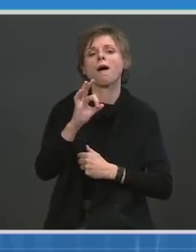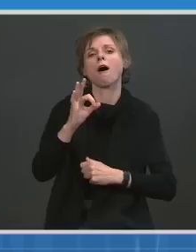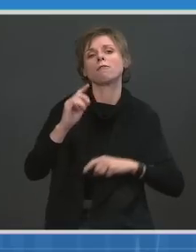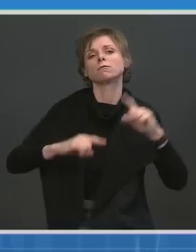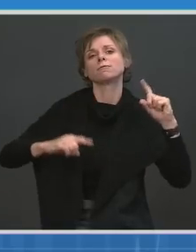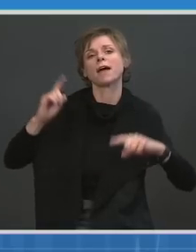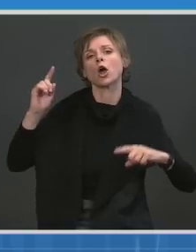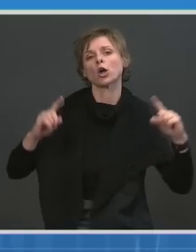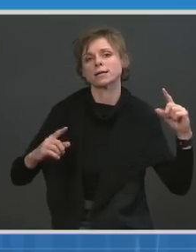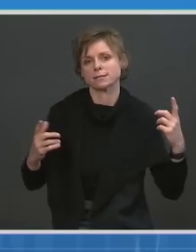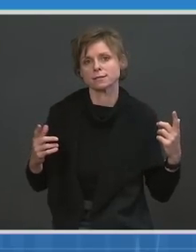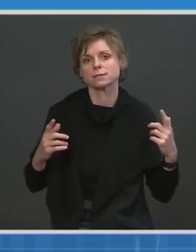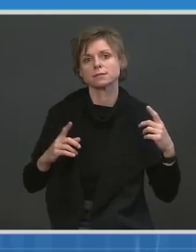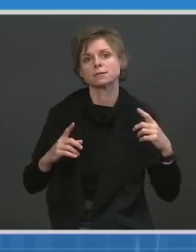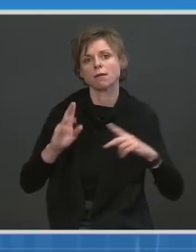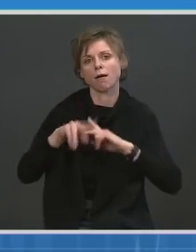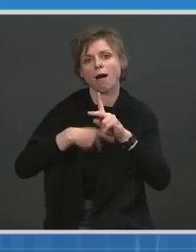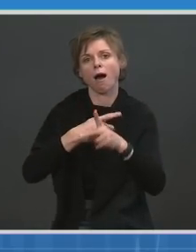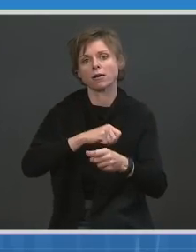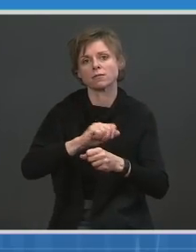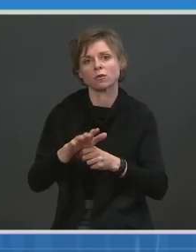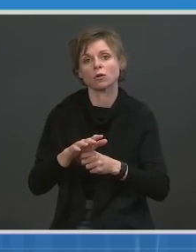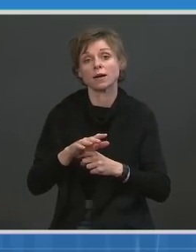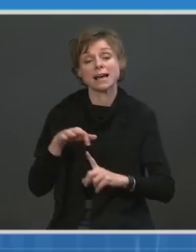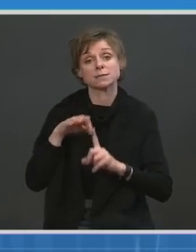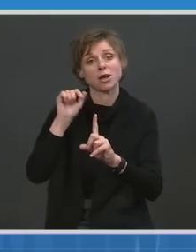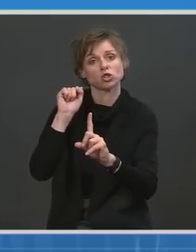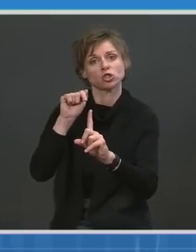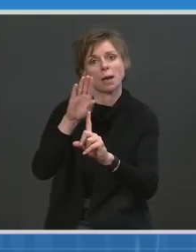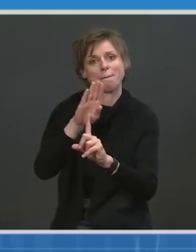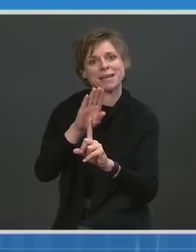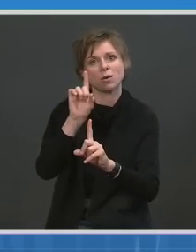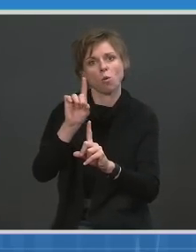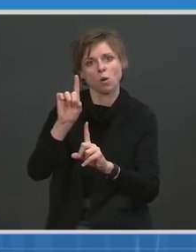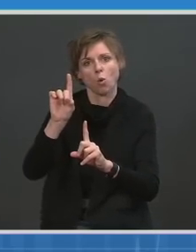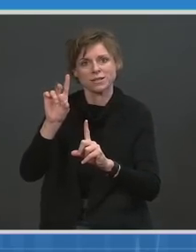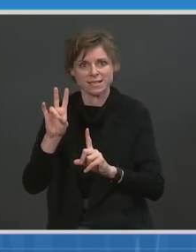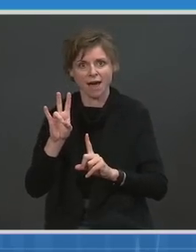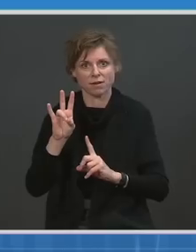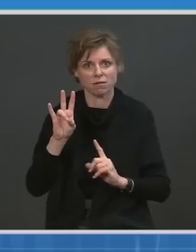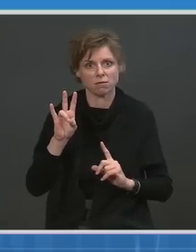particularly the B117 variant, which, right now, as we know,